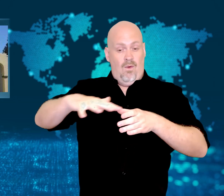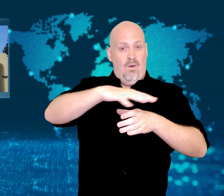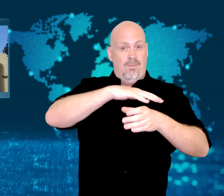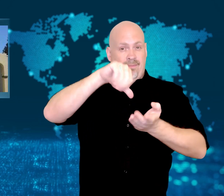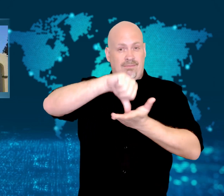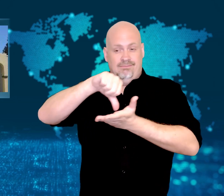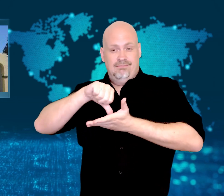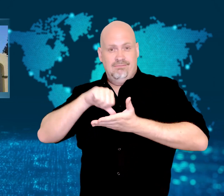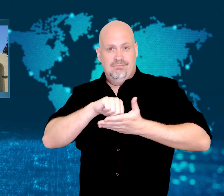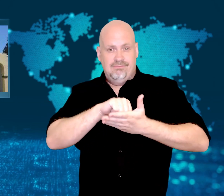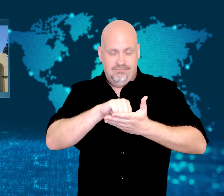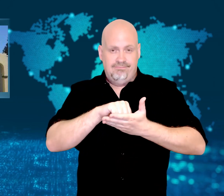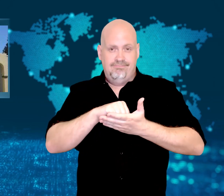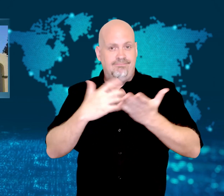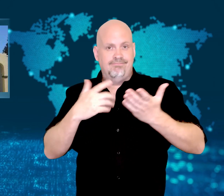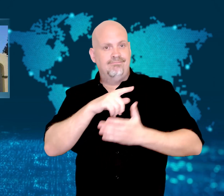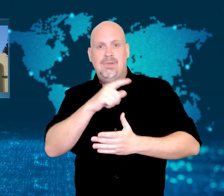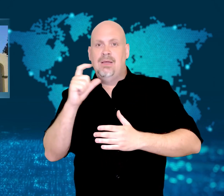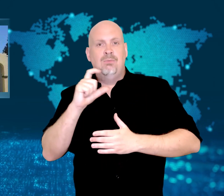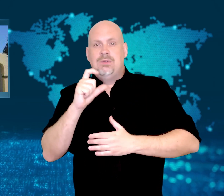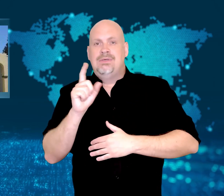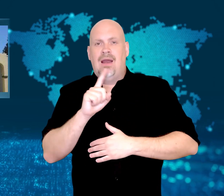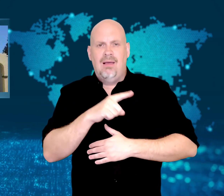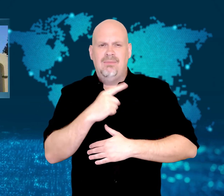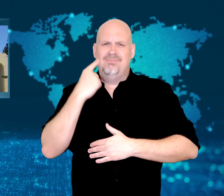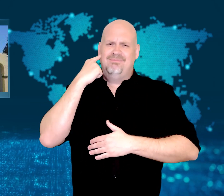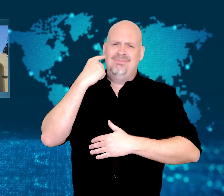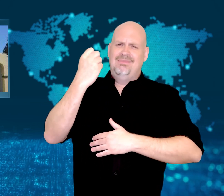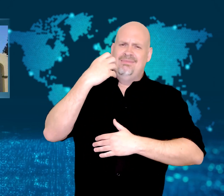Each call lasts two or three minutes.